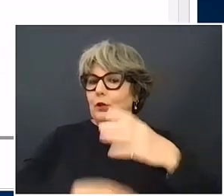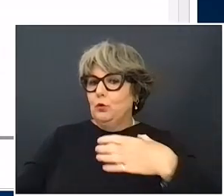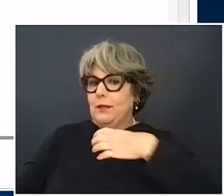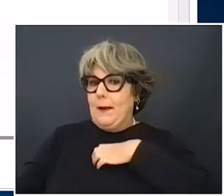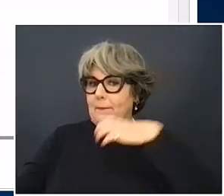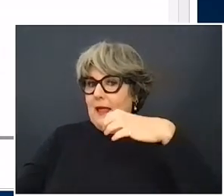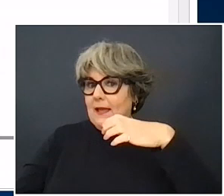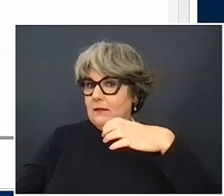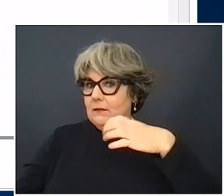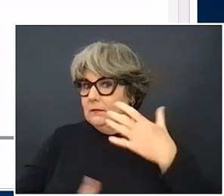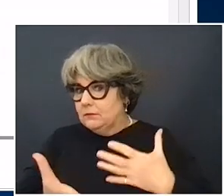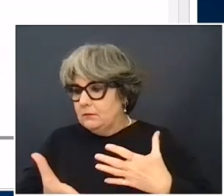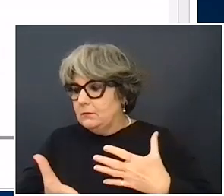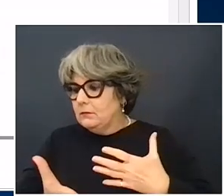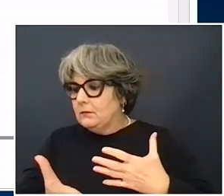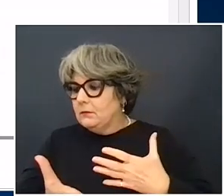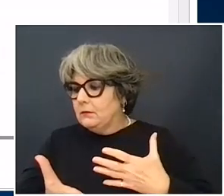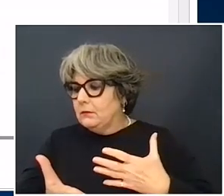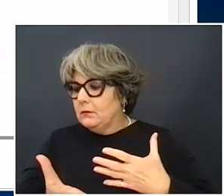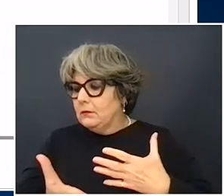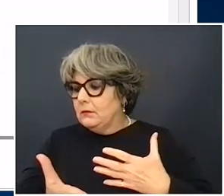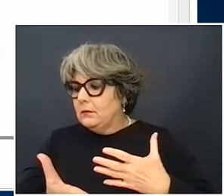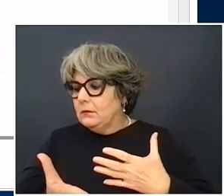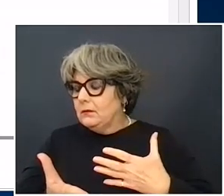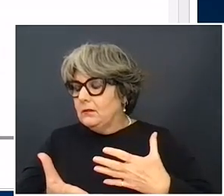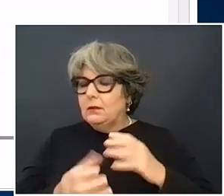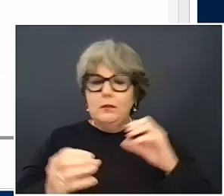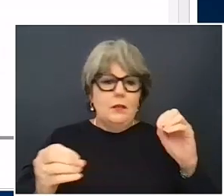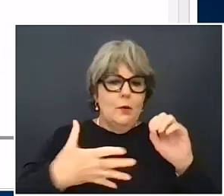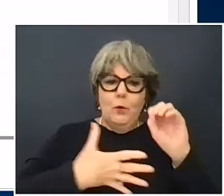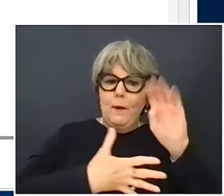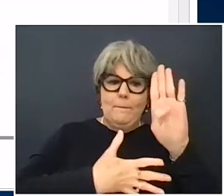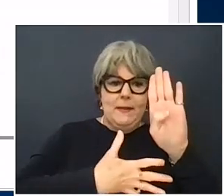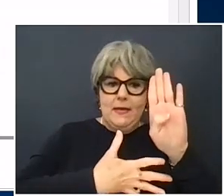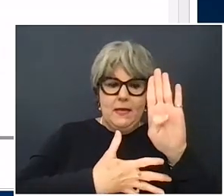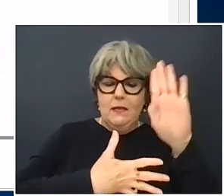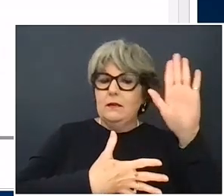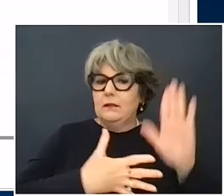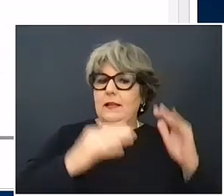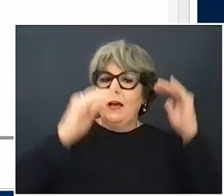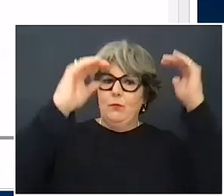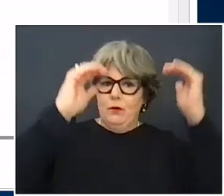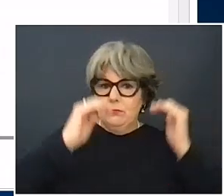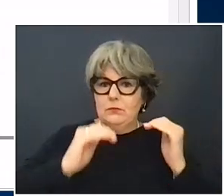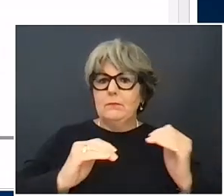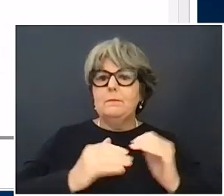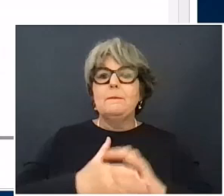Yes, there were no more hands on (b). So we are- we are moving on. But (c)-